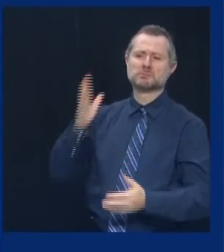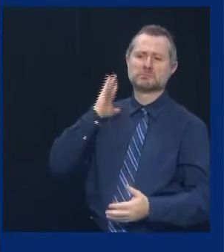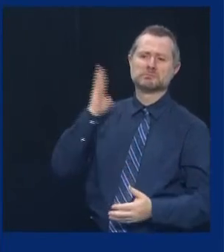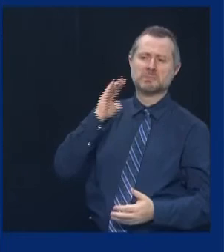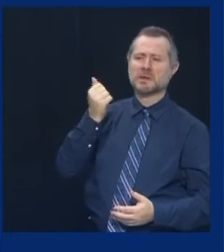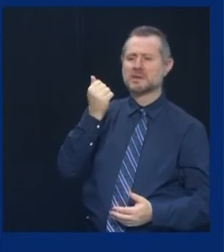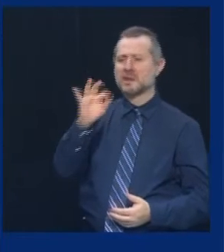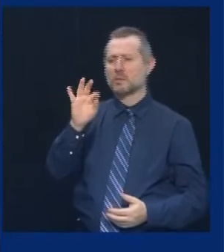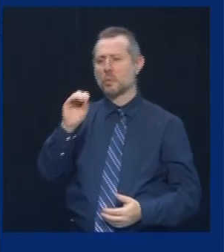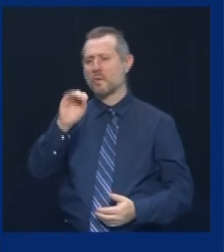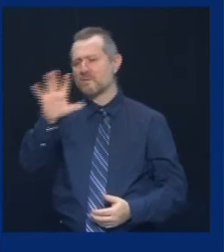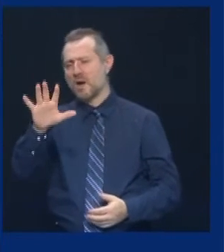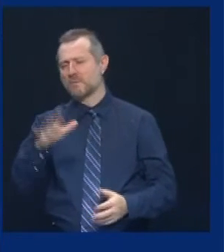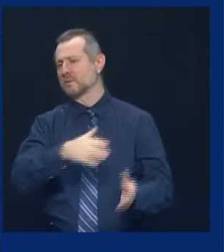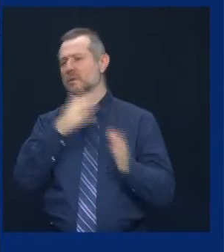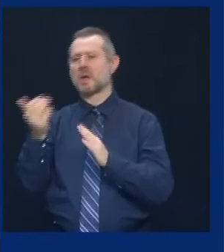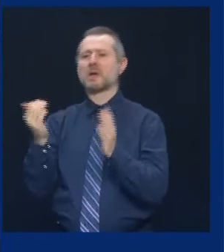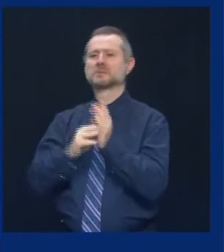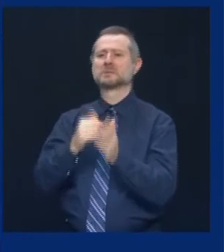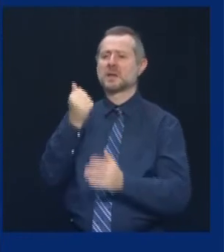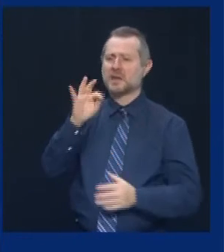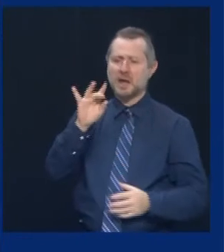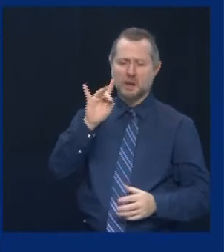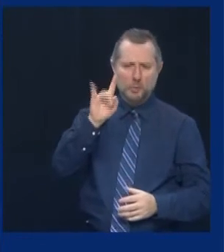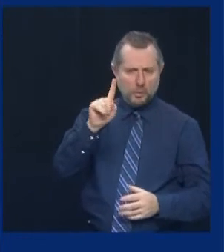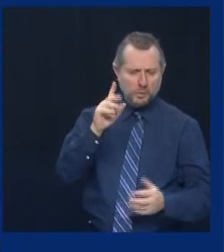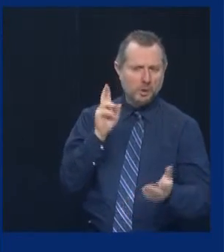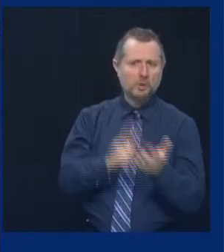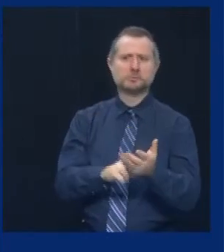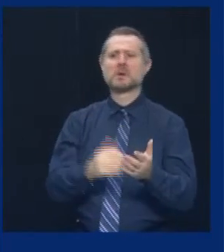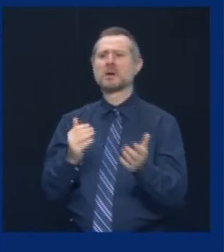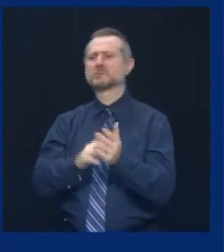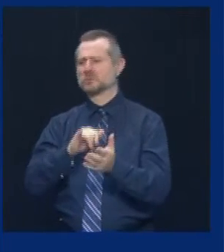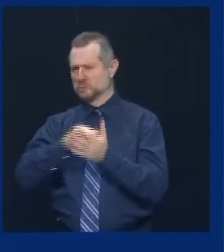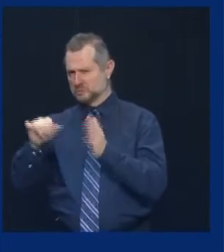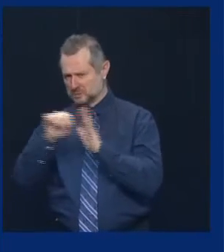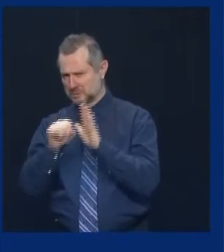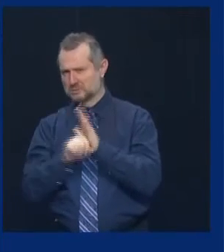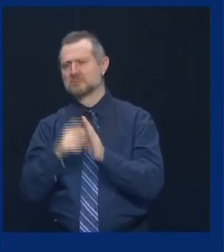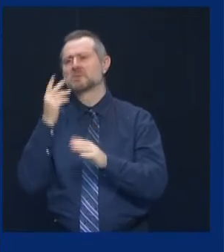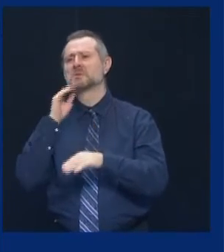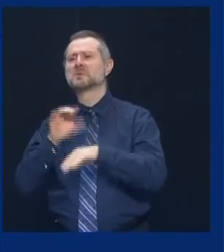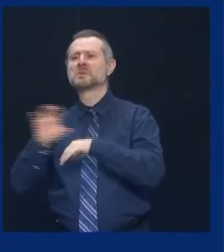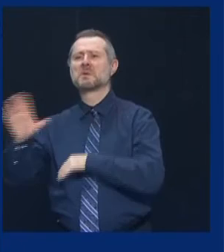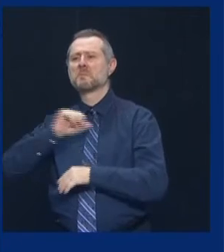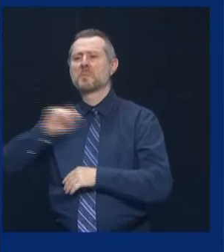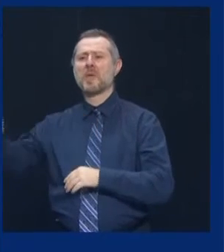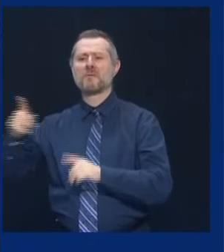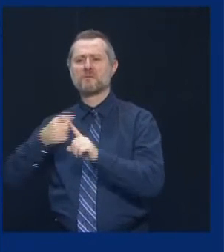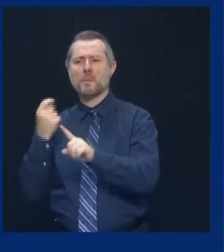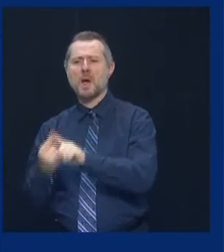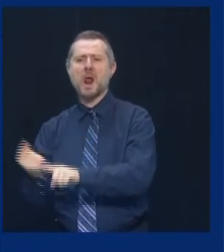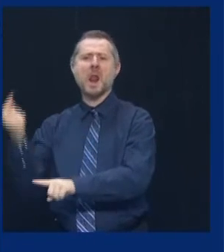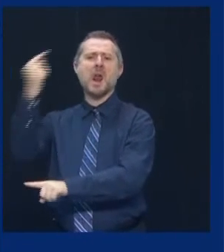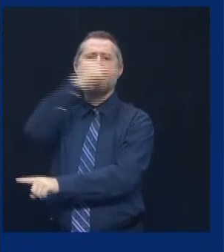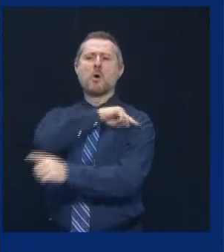TRANSFER TAX FIRST ENACTED IN 1905 TO 1981, THE STATE DECIDED